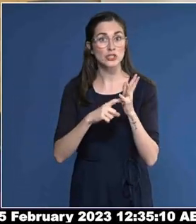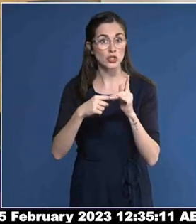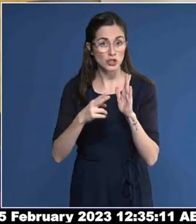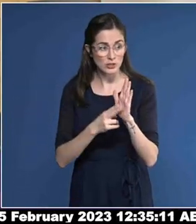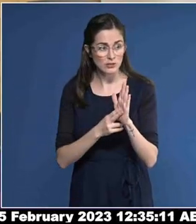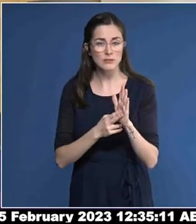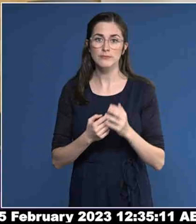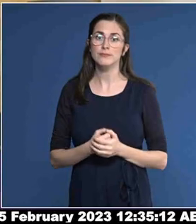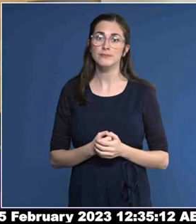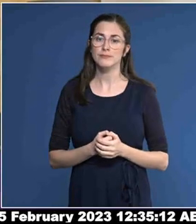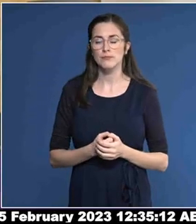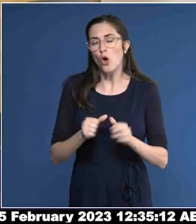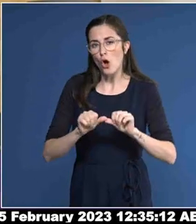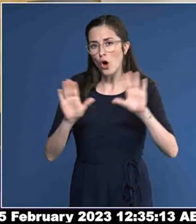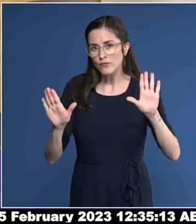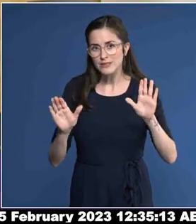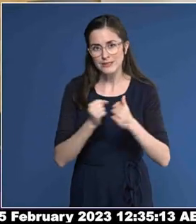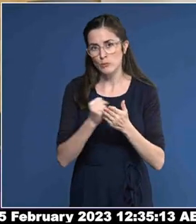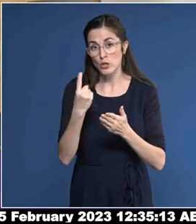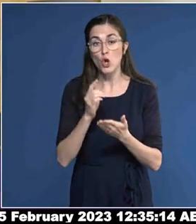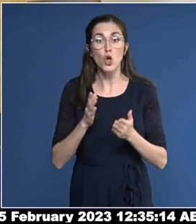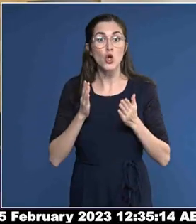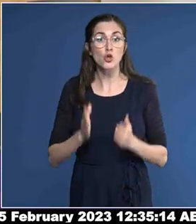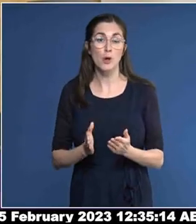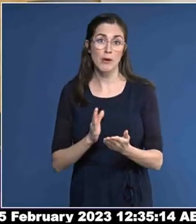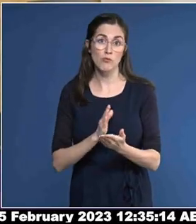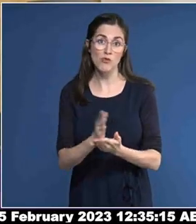an obvious - and it is a standing agenda item at all meetings.